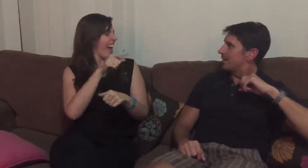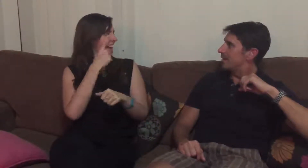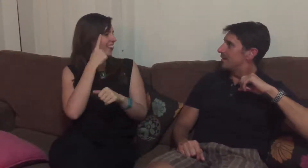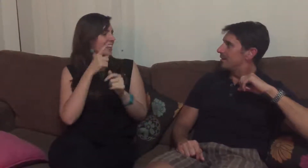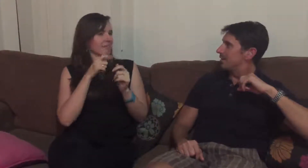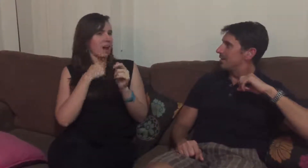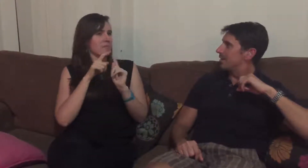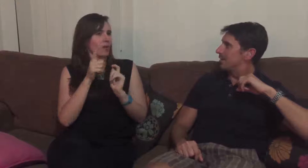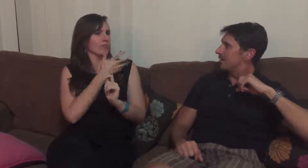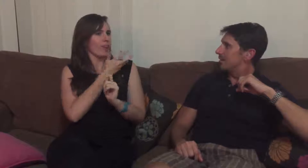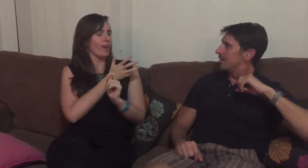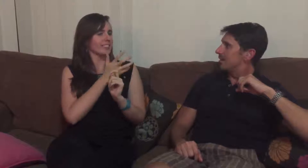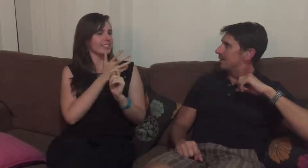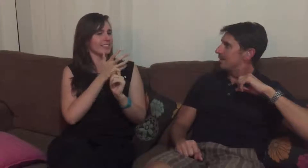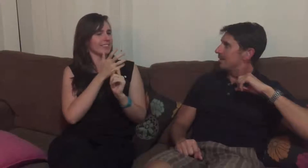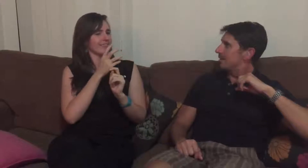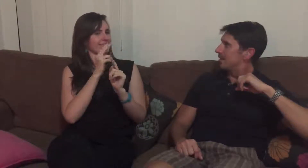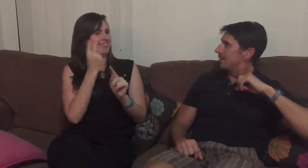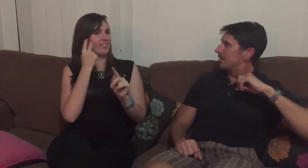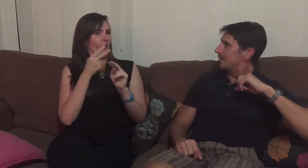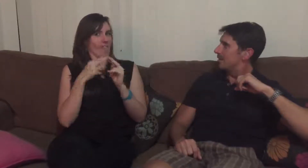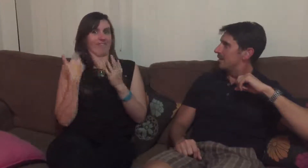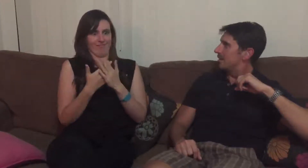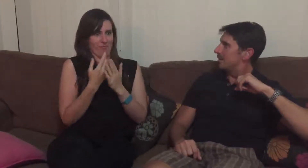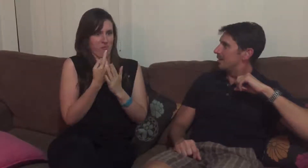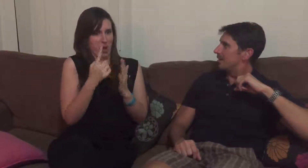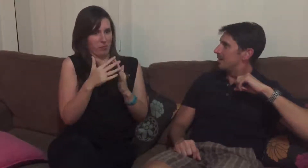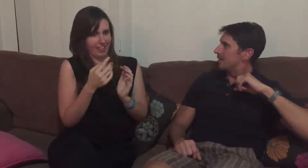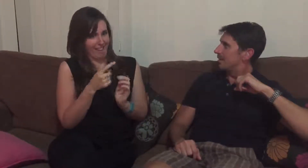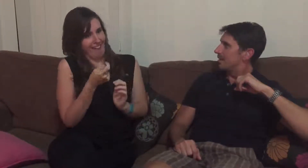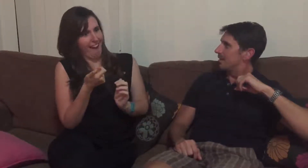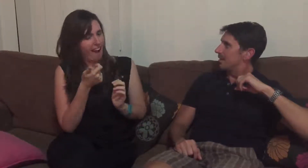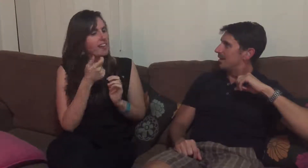I'm really proud of what's happened in the last week.